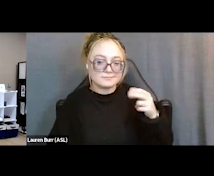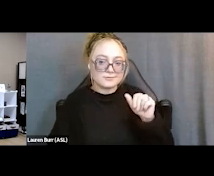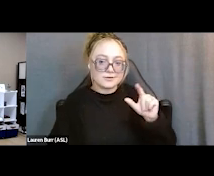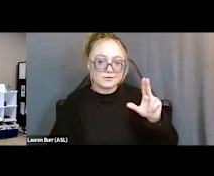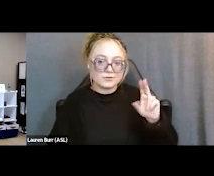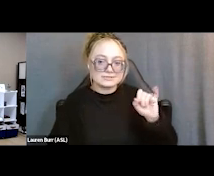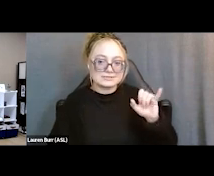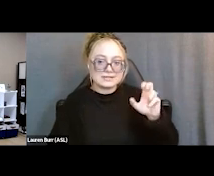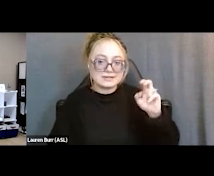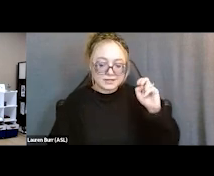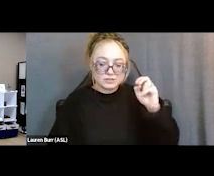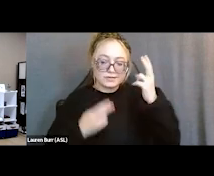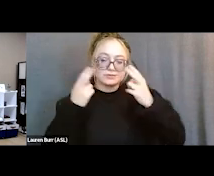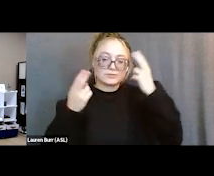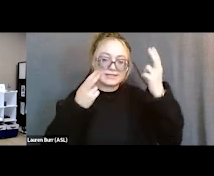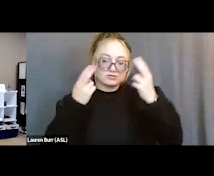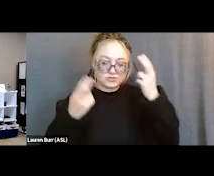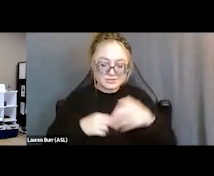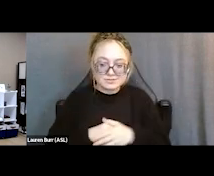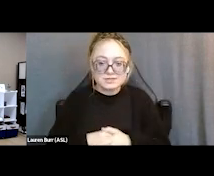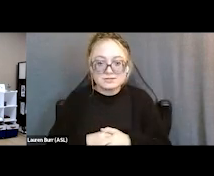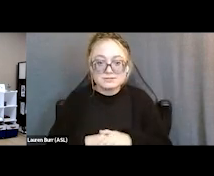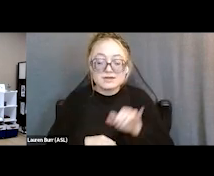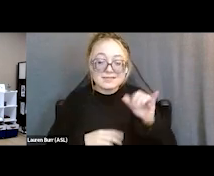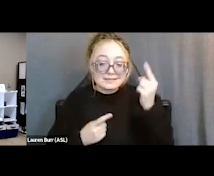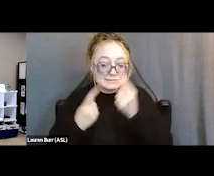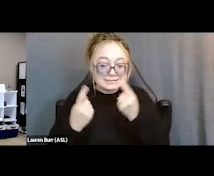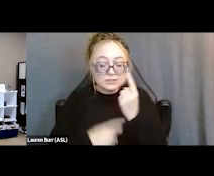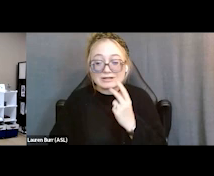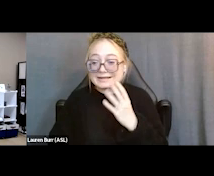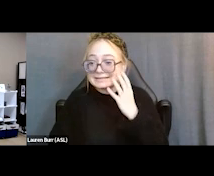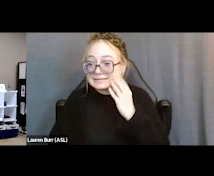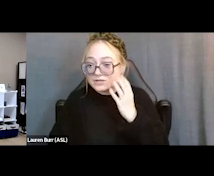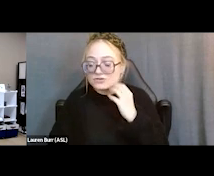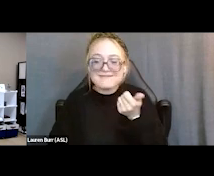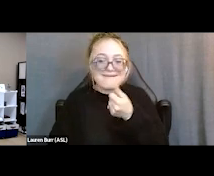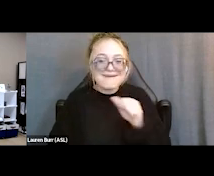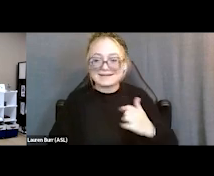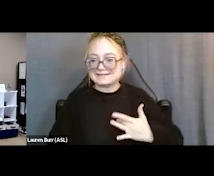So hallucinations are considered experiences in any sensory modality